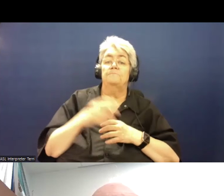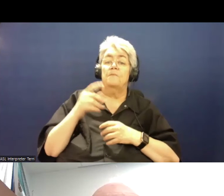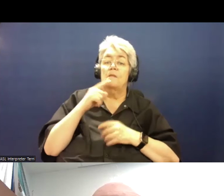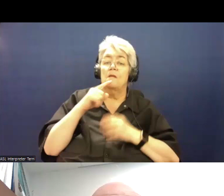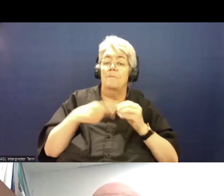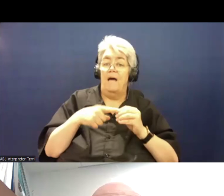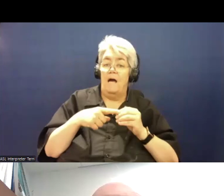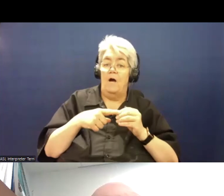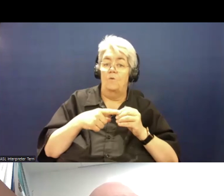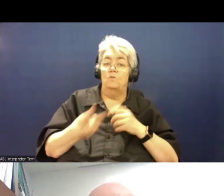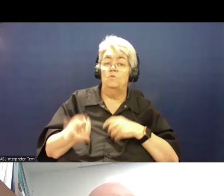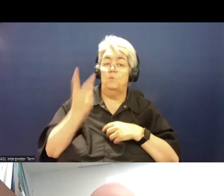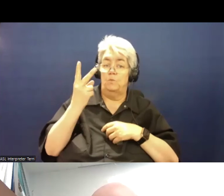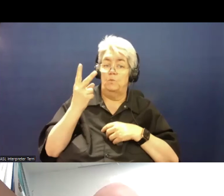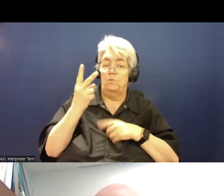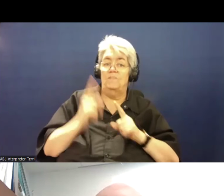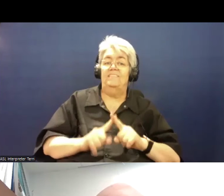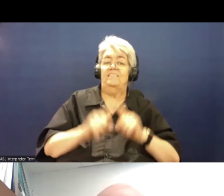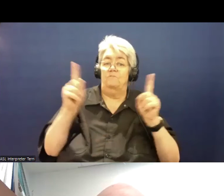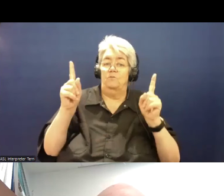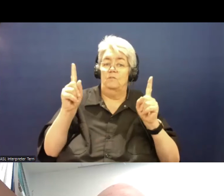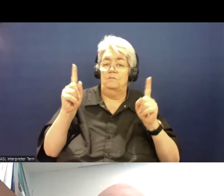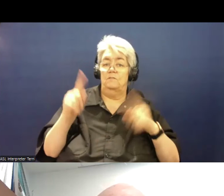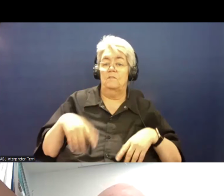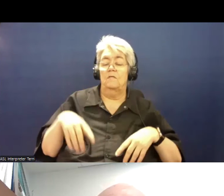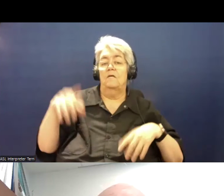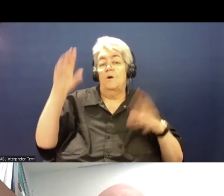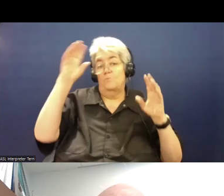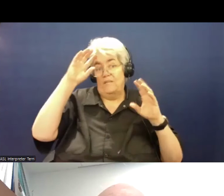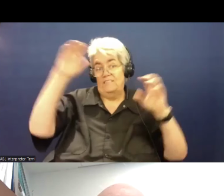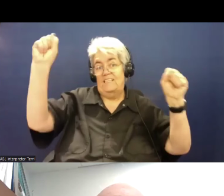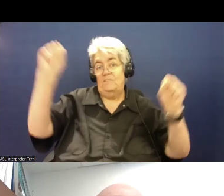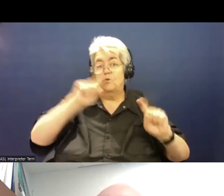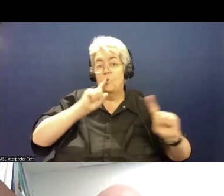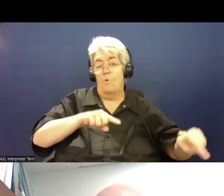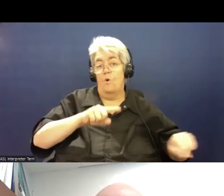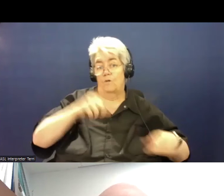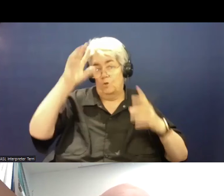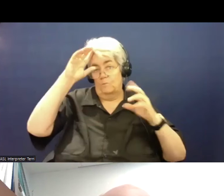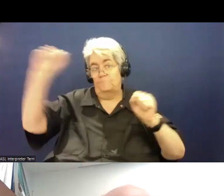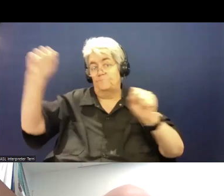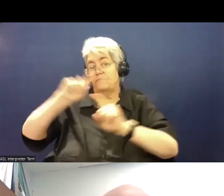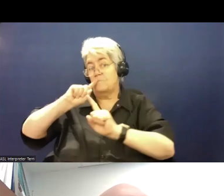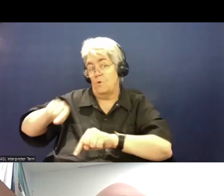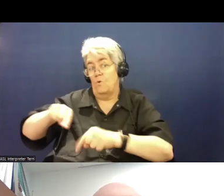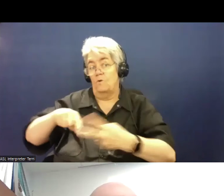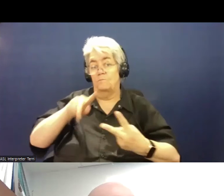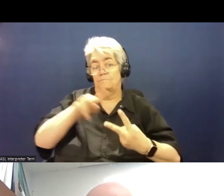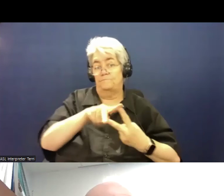TWO PRESIDENT ORDERS AND SIGNIFICANT WORK THAT PEOPLE NEED TO